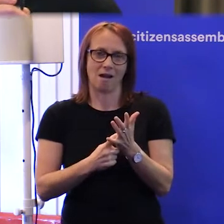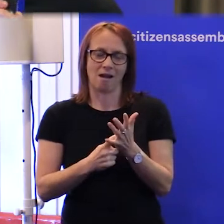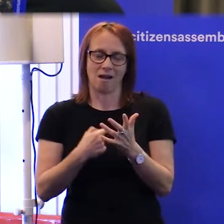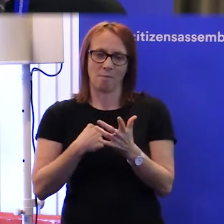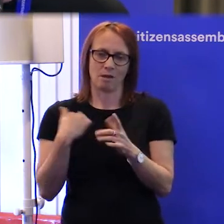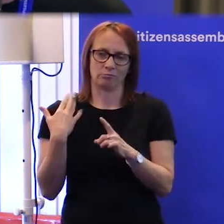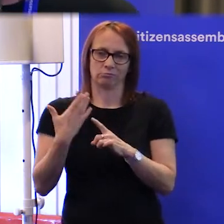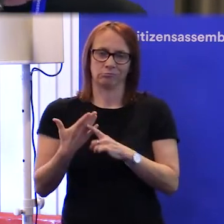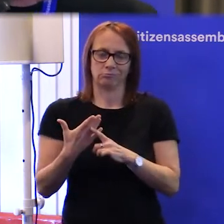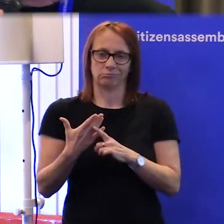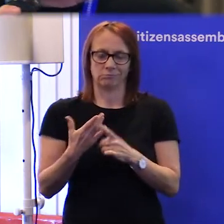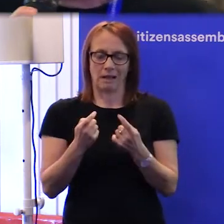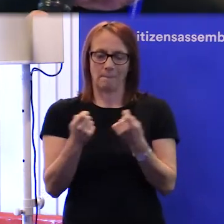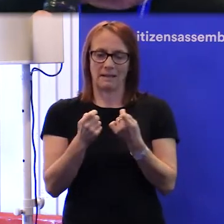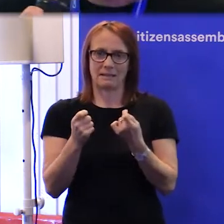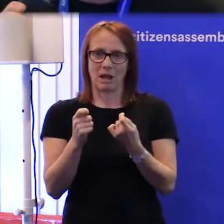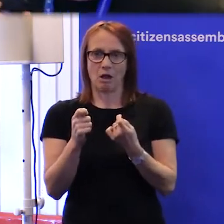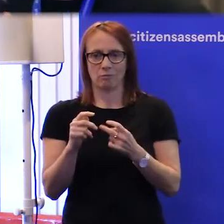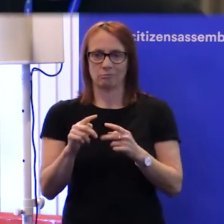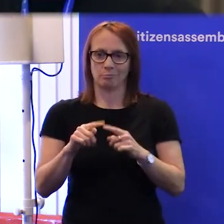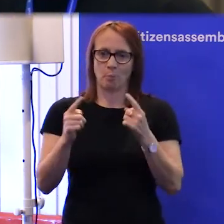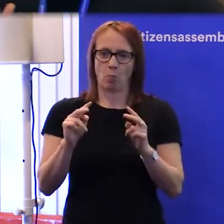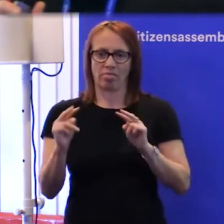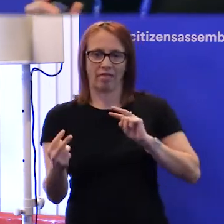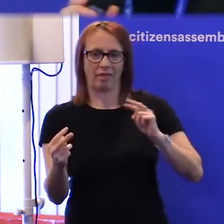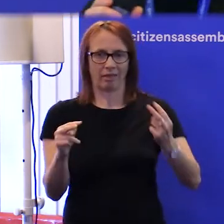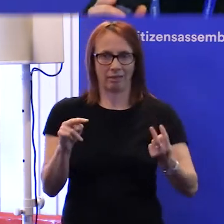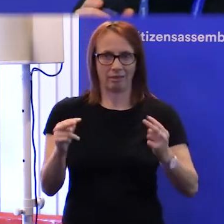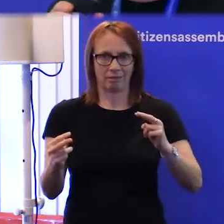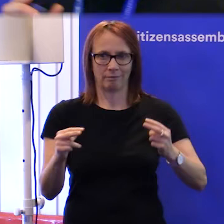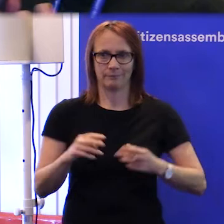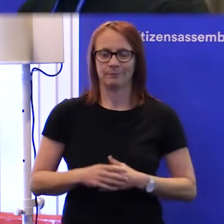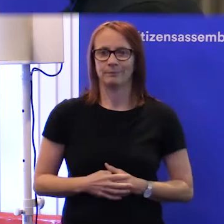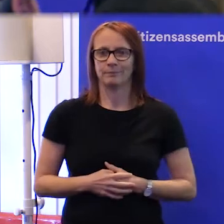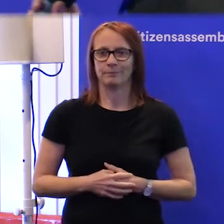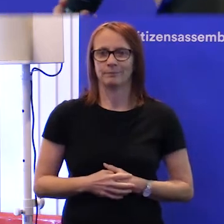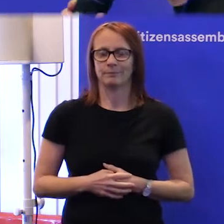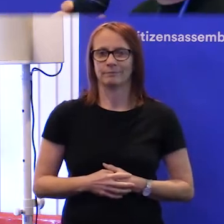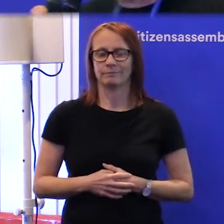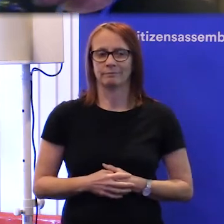from both sides of the fence if you like so with no more ado I'm going to fire